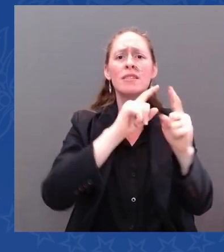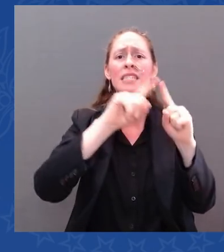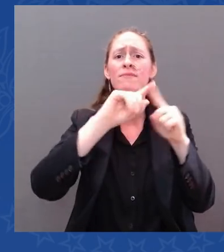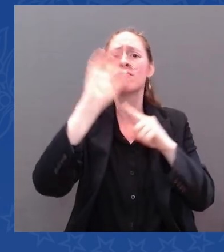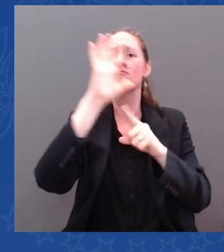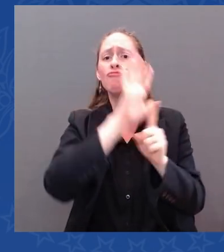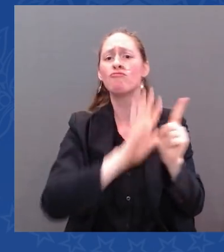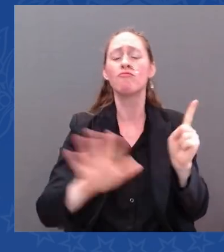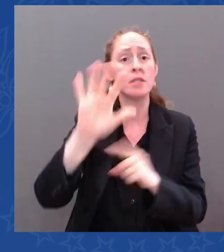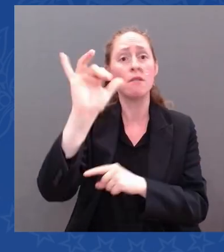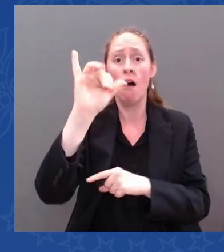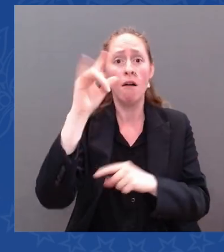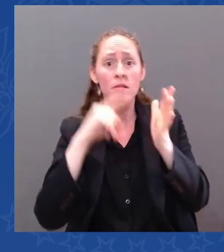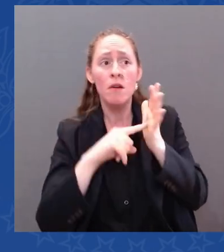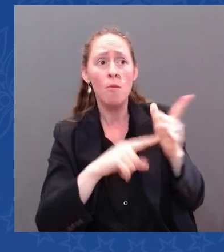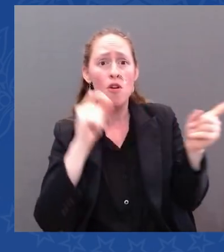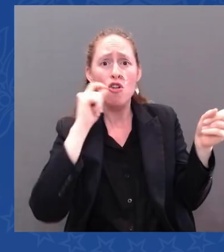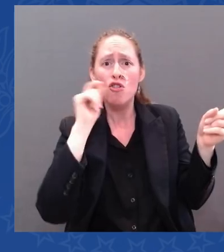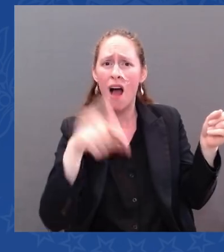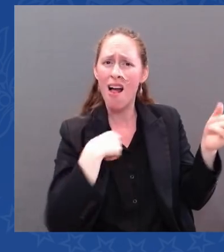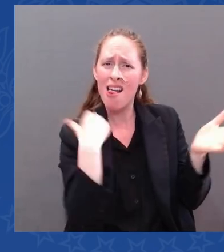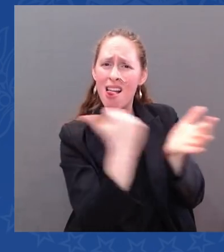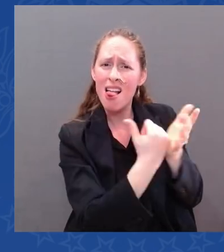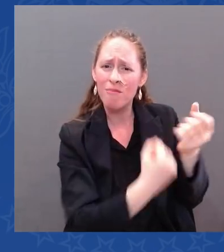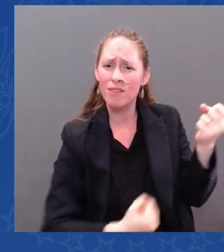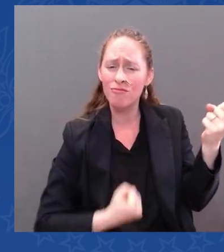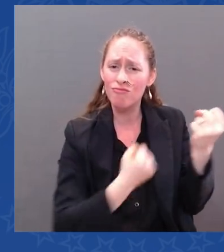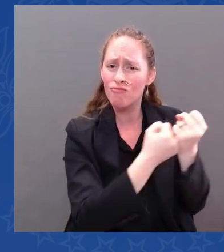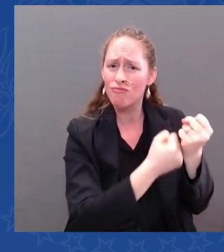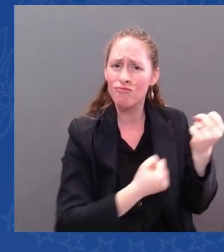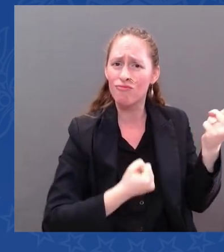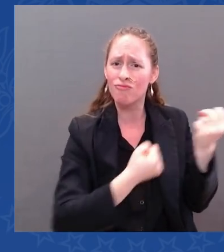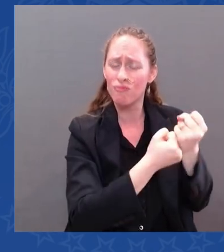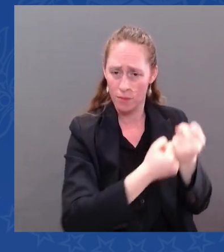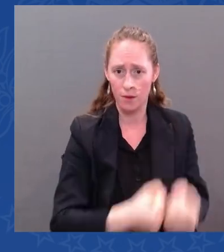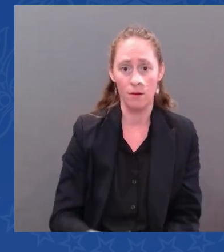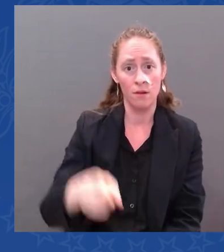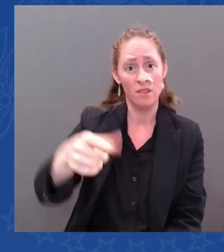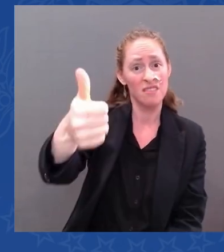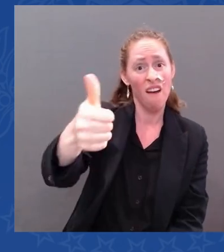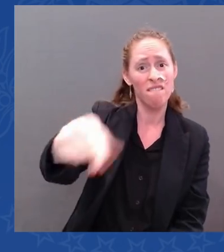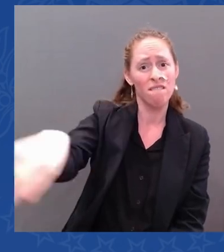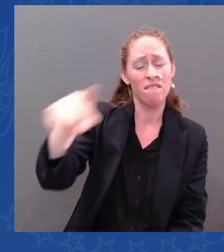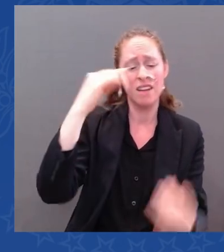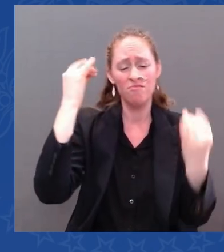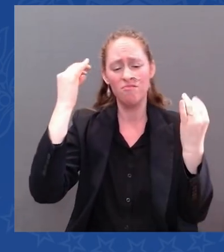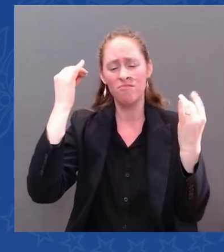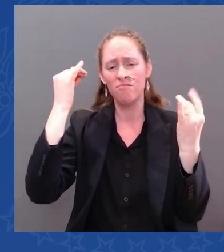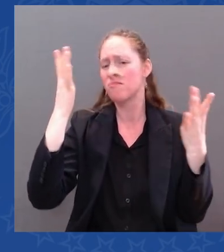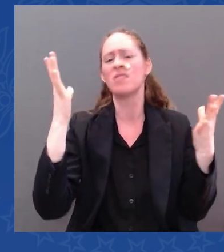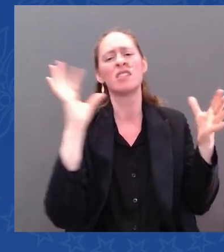You're on your own on winding down operations in Russia. Not all, but many have. Not only you, but around the world.